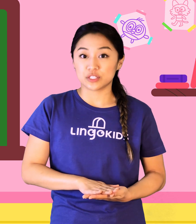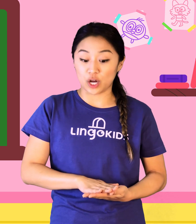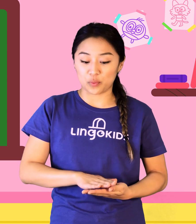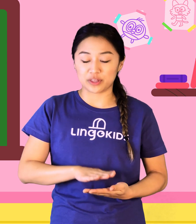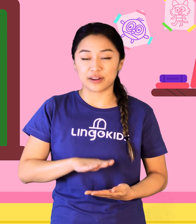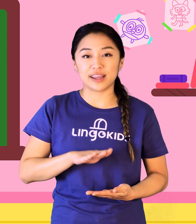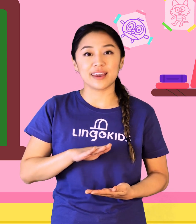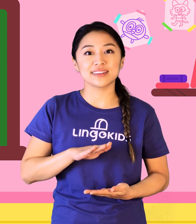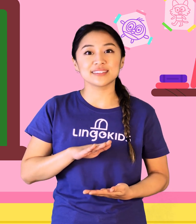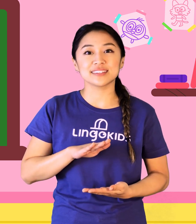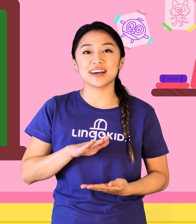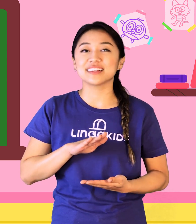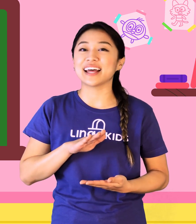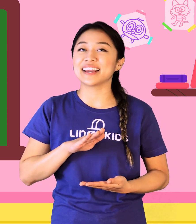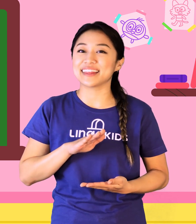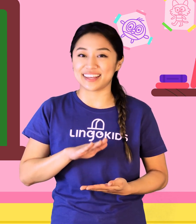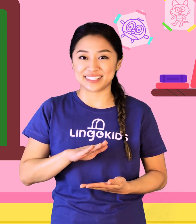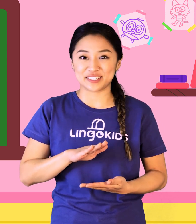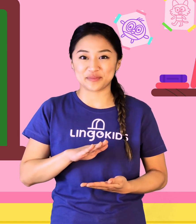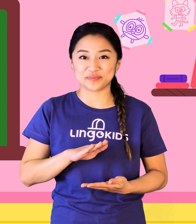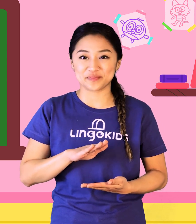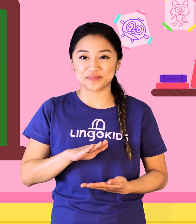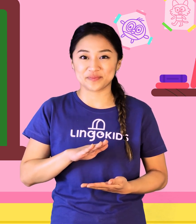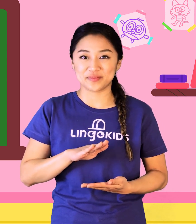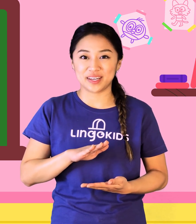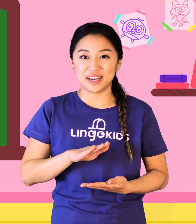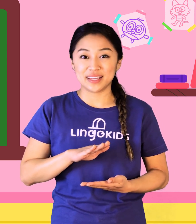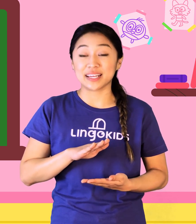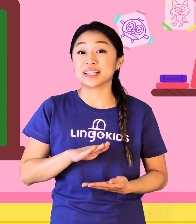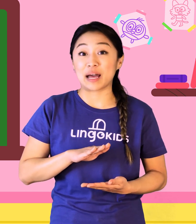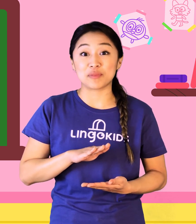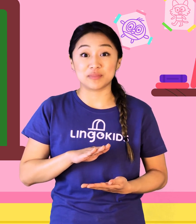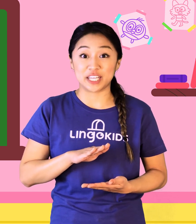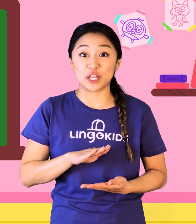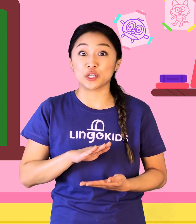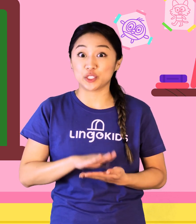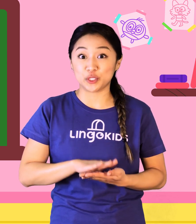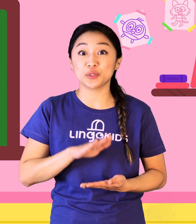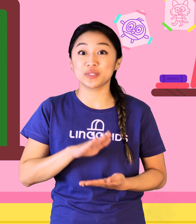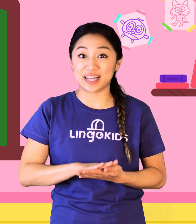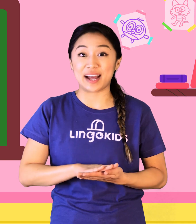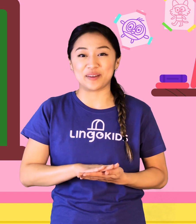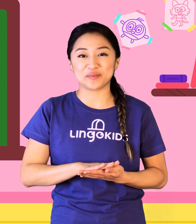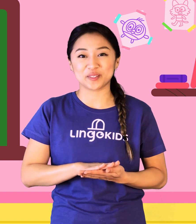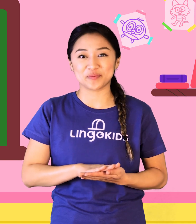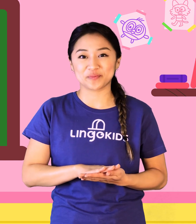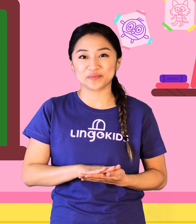Start with your hands like this and clap them together two times.